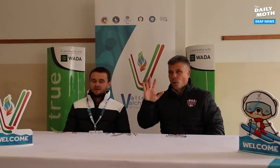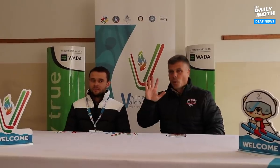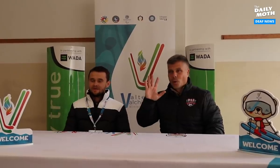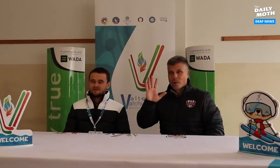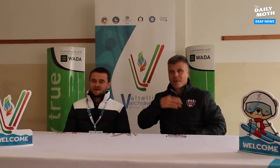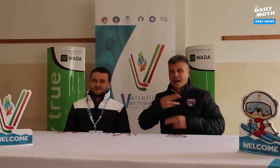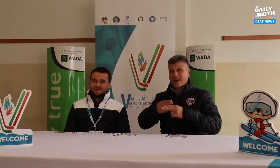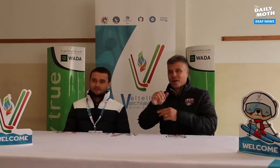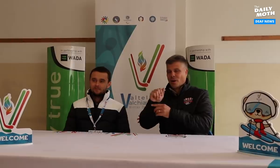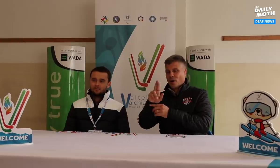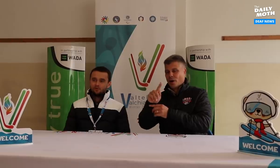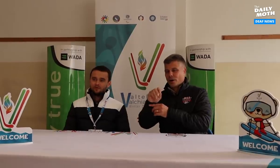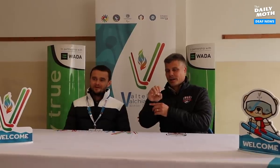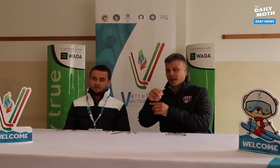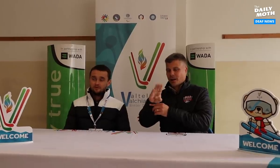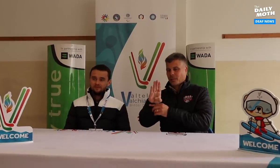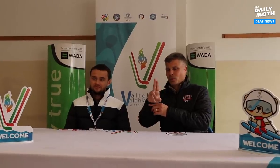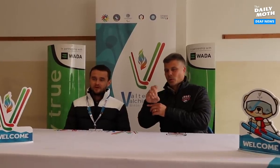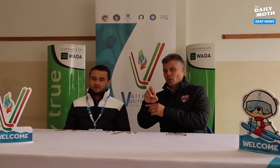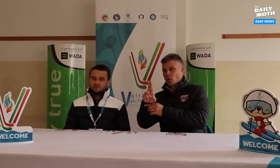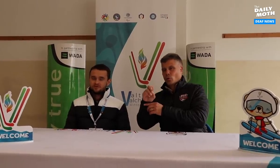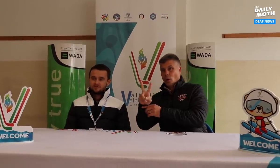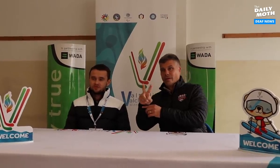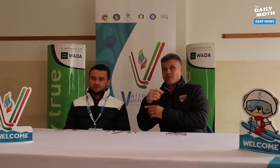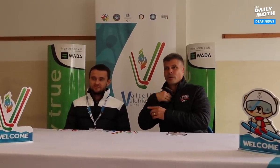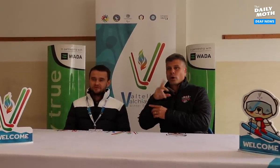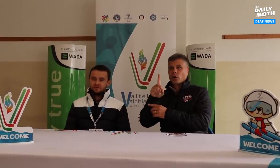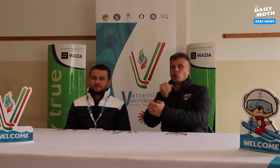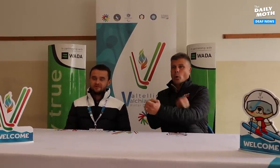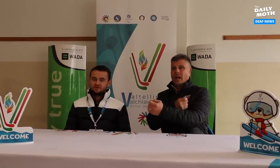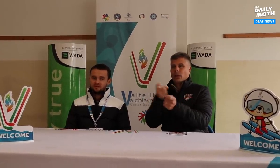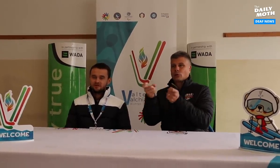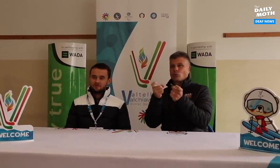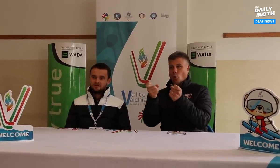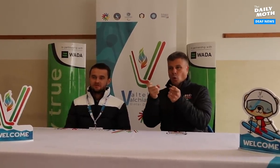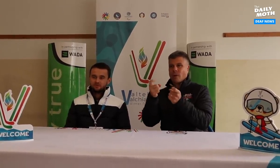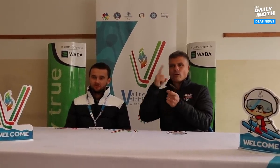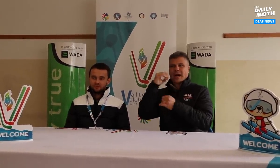Hello! My name is Artemiy and I am the doping control person